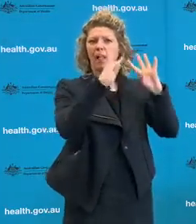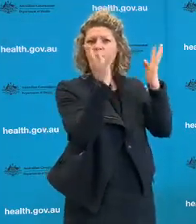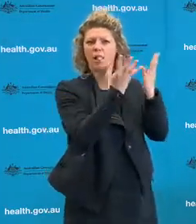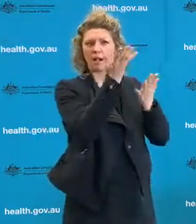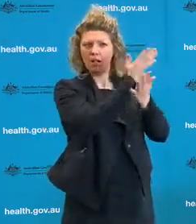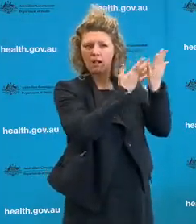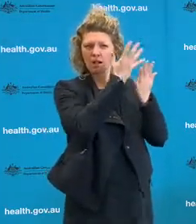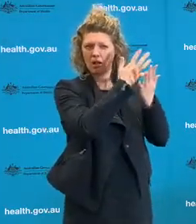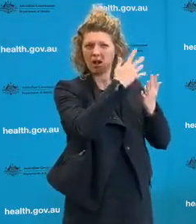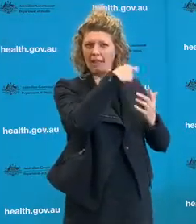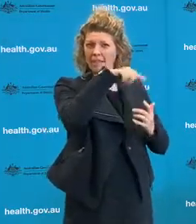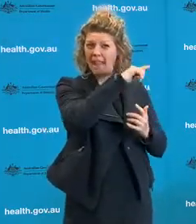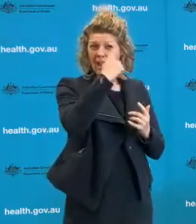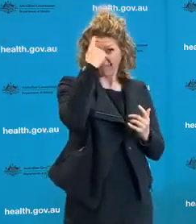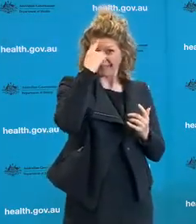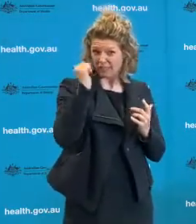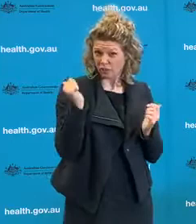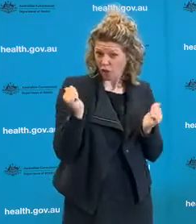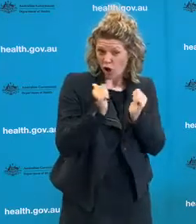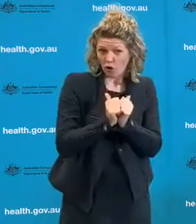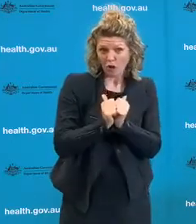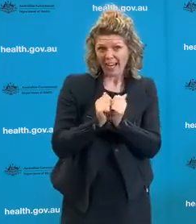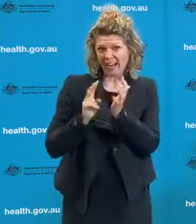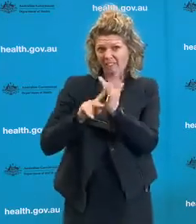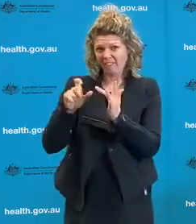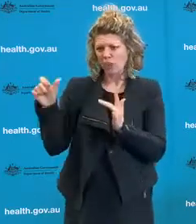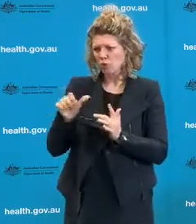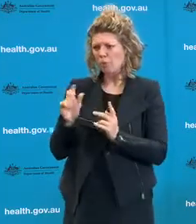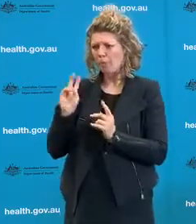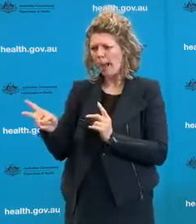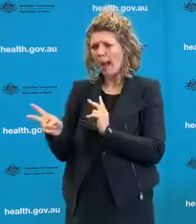restrictions? Well Dana there are two different